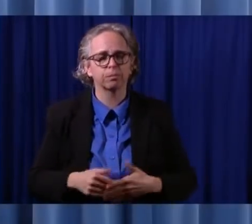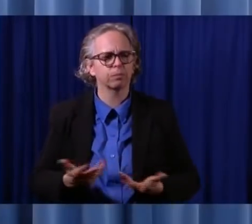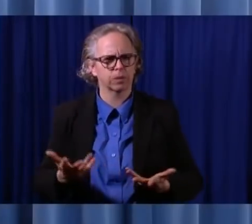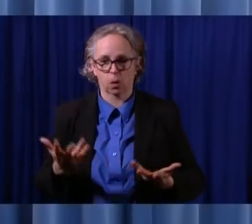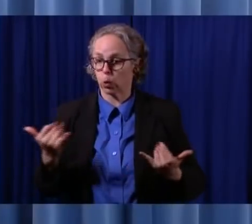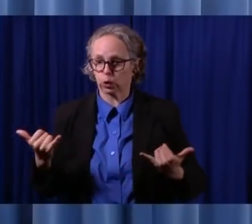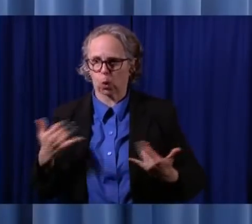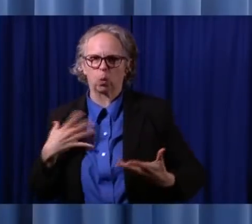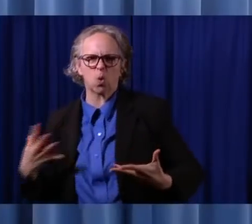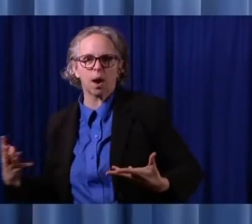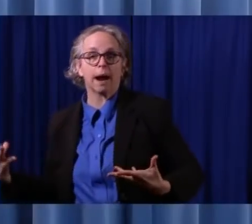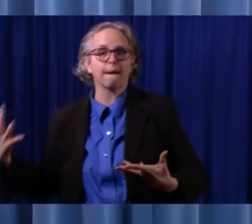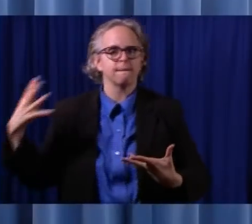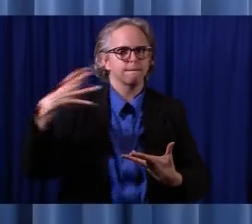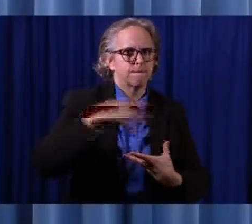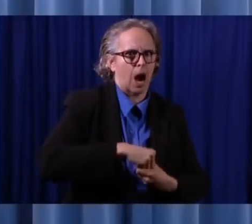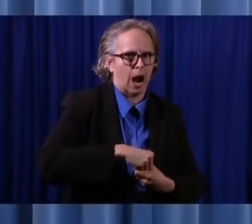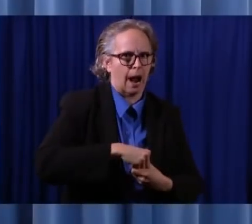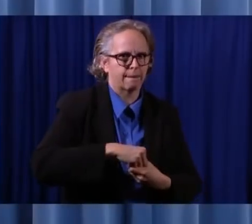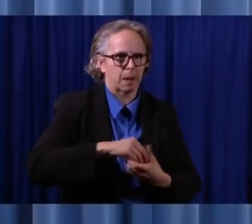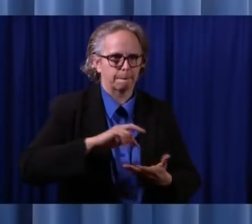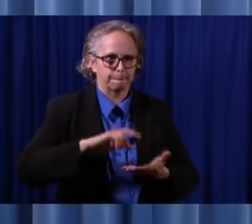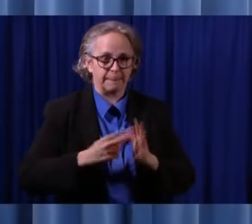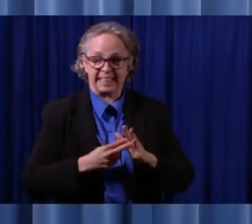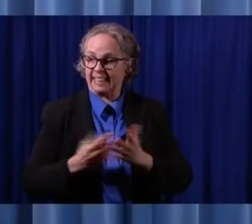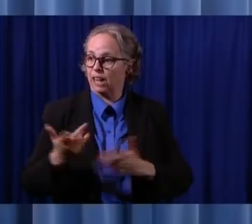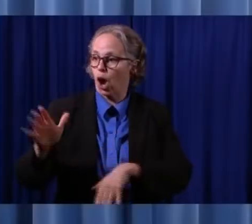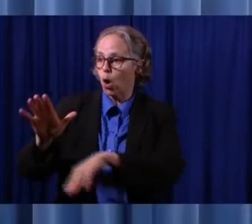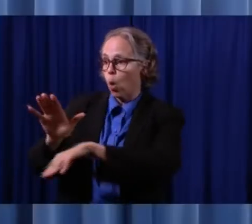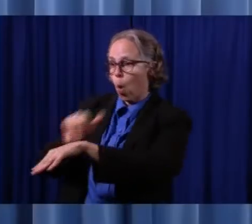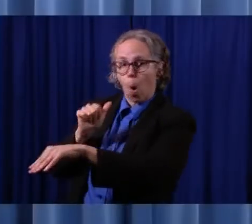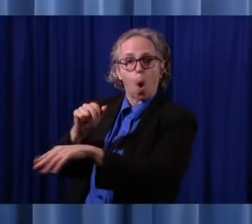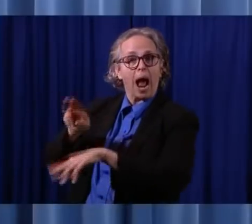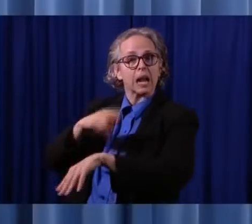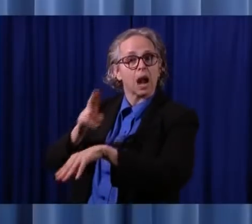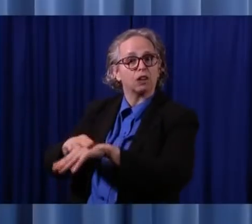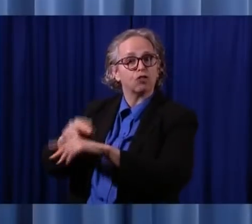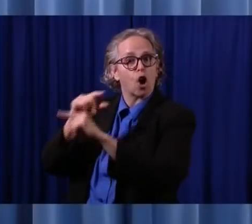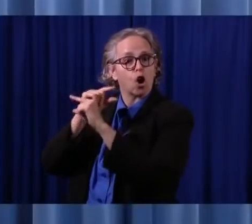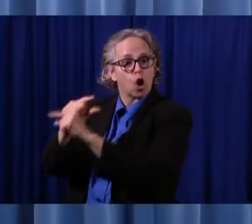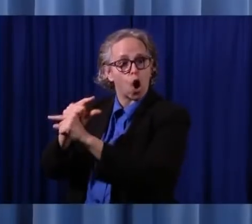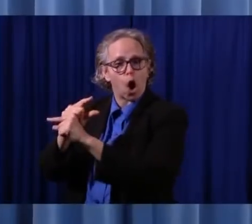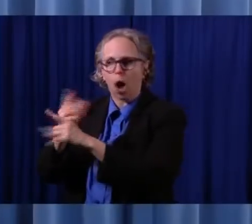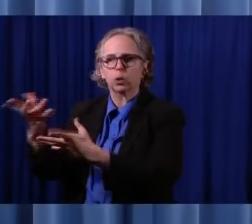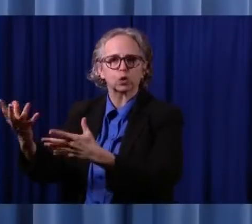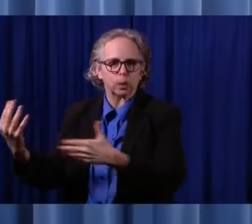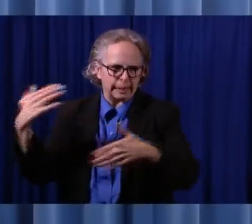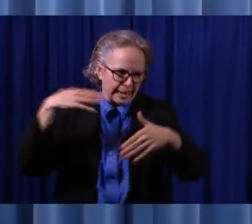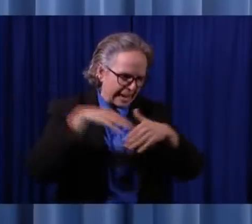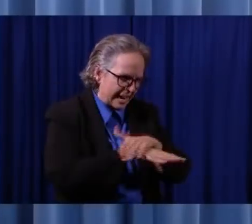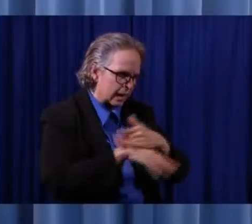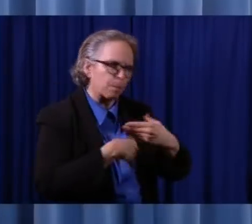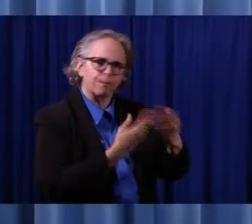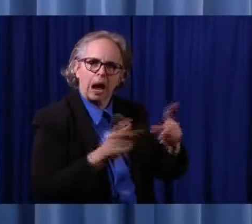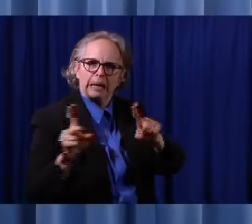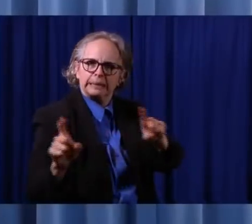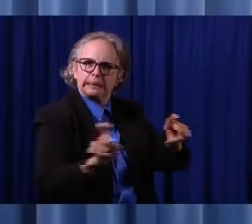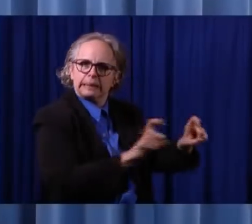SO, WHAT WE ARE GOING TO BE DOING, YOU WILL SEE US MOVE IN MORE HEAVILY WITH THE NATIONAL